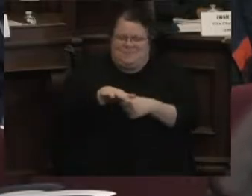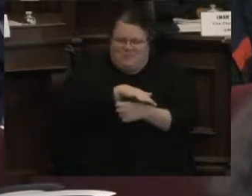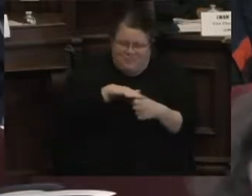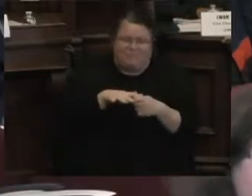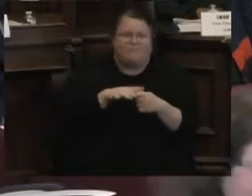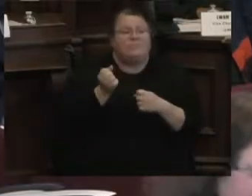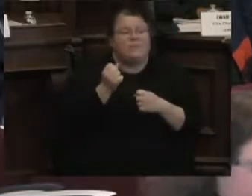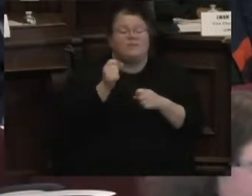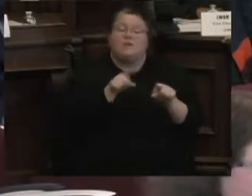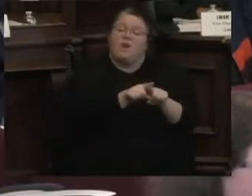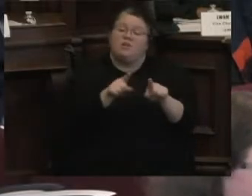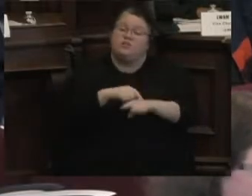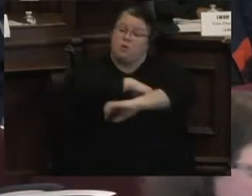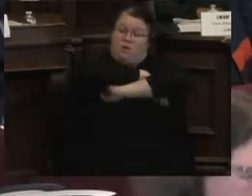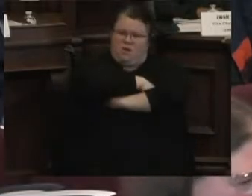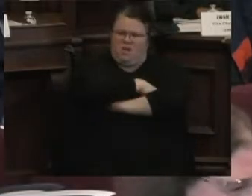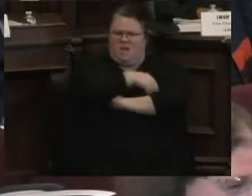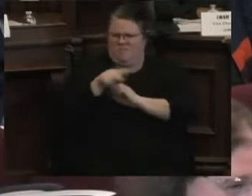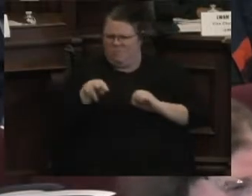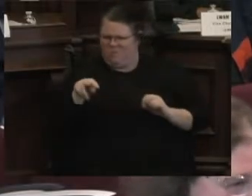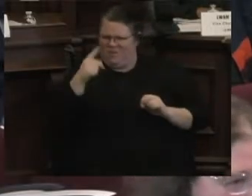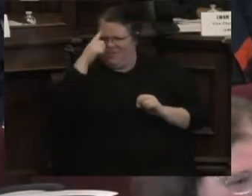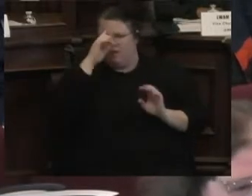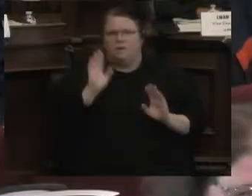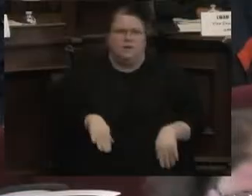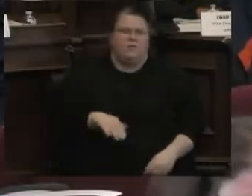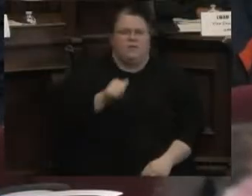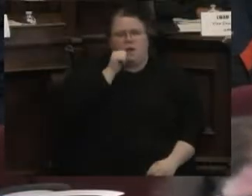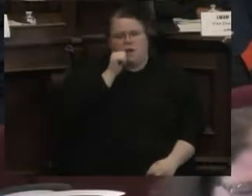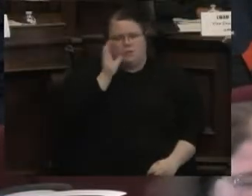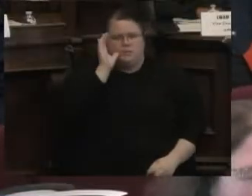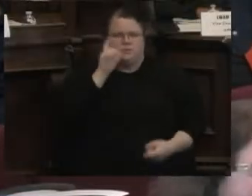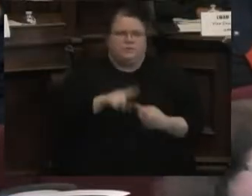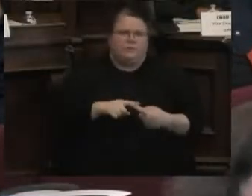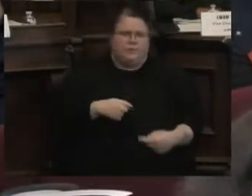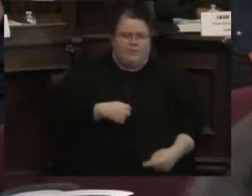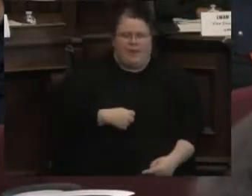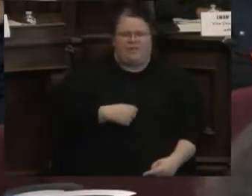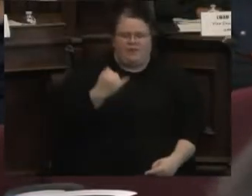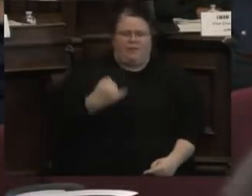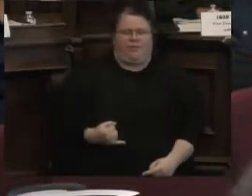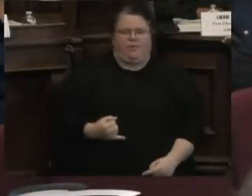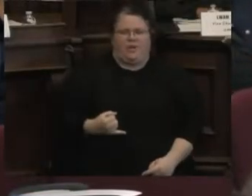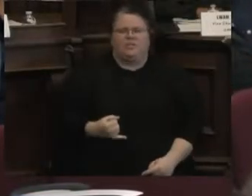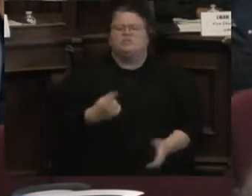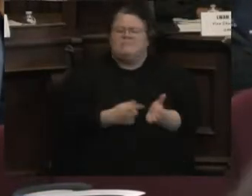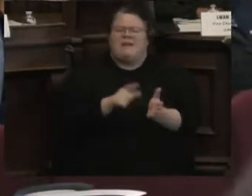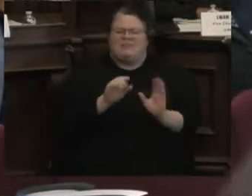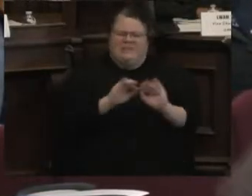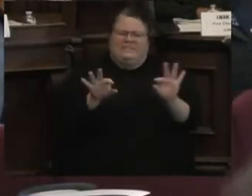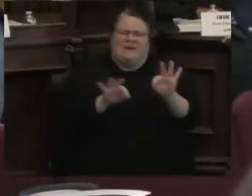arms to stop myself from signing. So. But there are other things. Often crossing